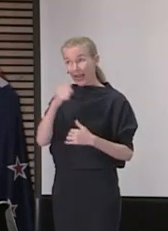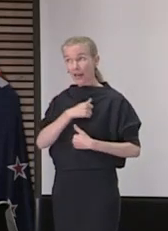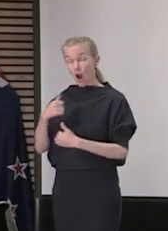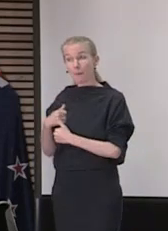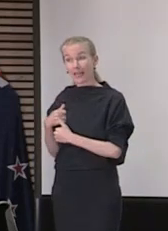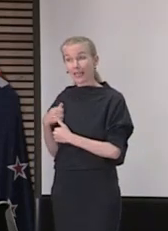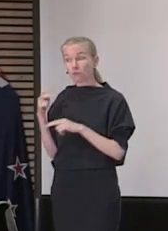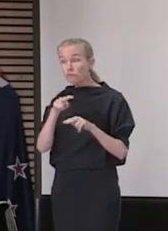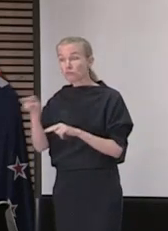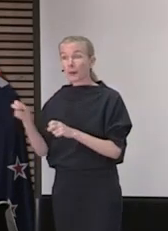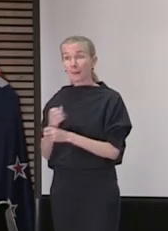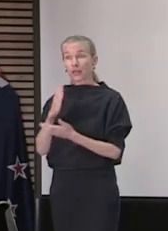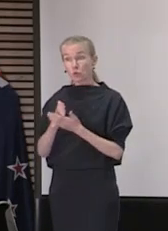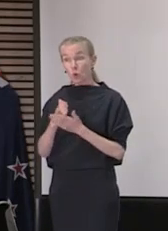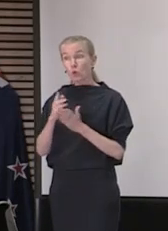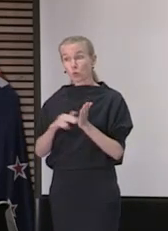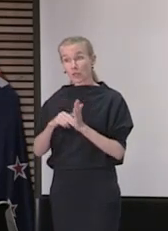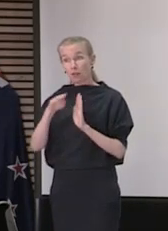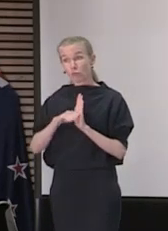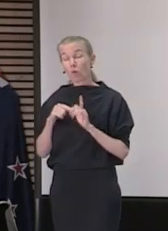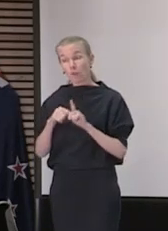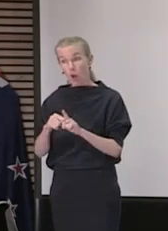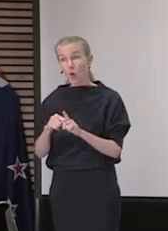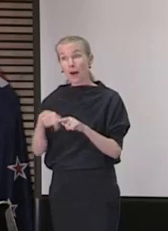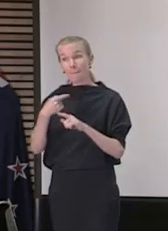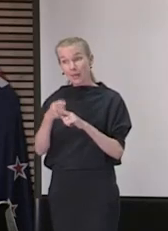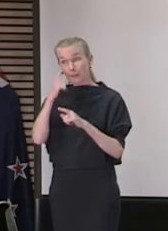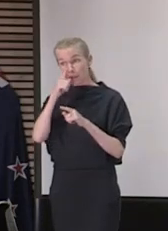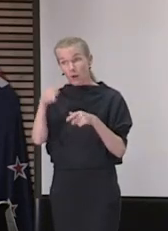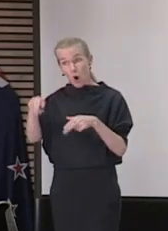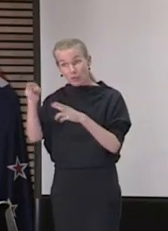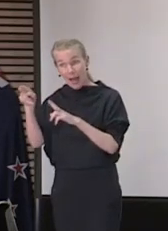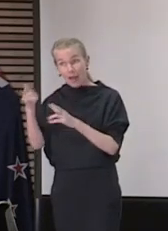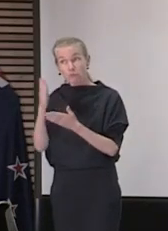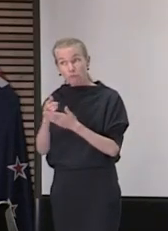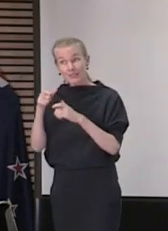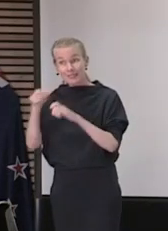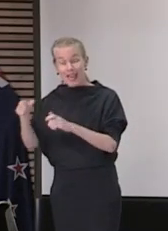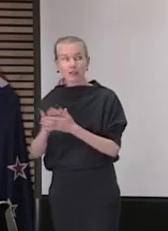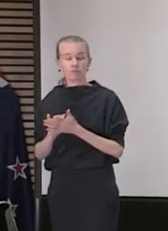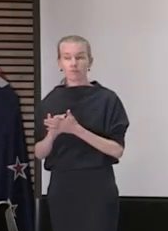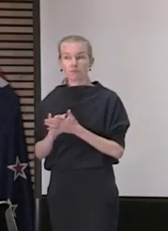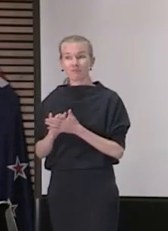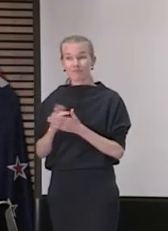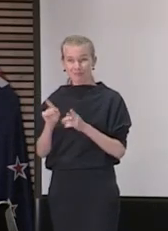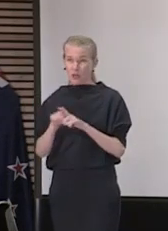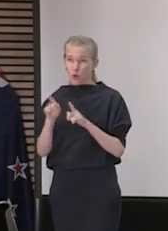whatthey're meant to. Keeping inmind, as well, and the hotelfacilities, we can keep an eyeon people's movements. Theyhave security arrangementsattached to them.